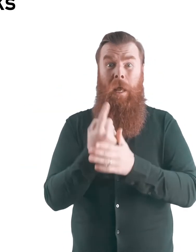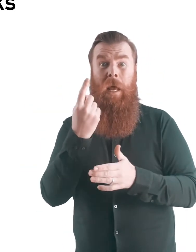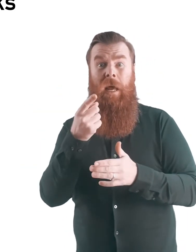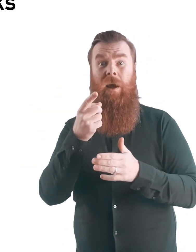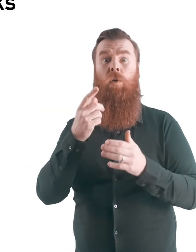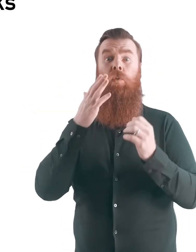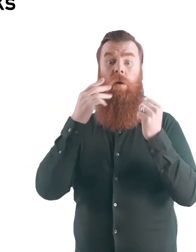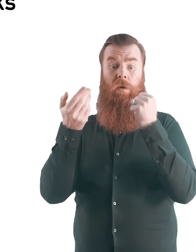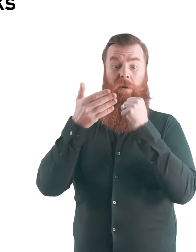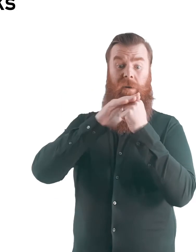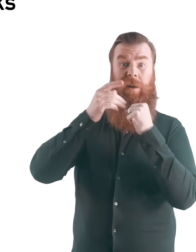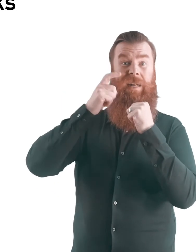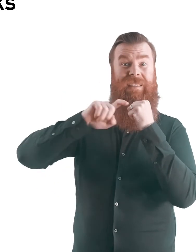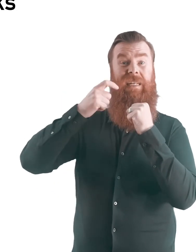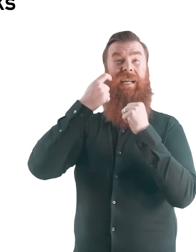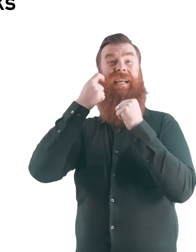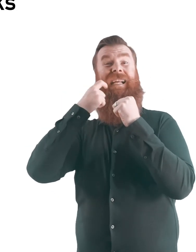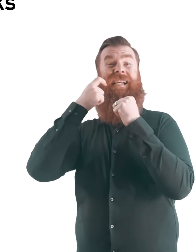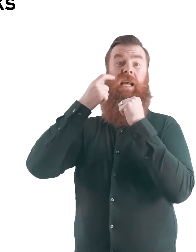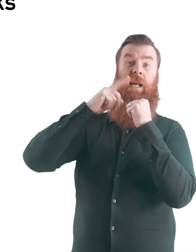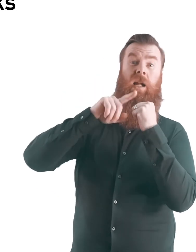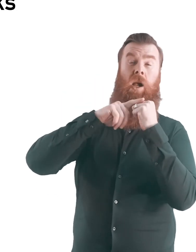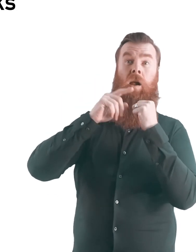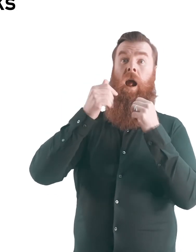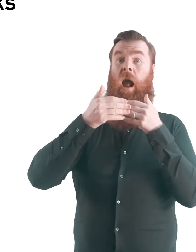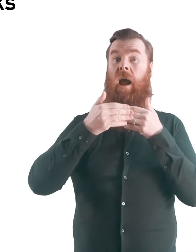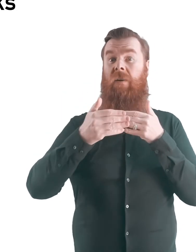If you have any problems during or after your filling,